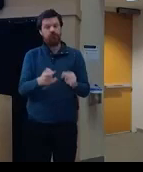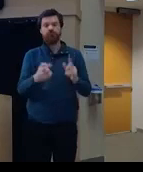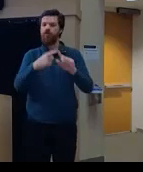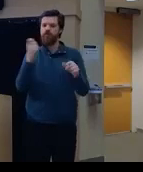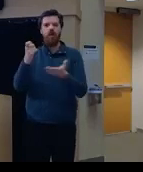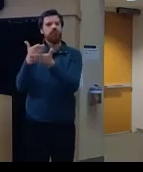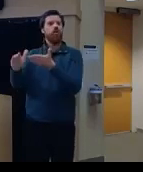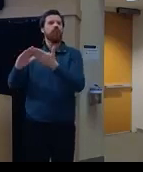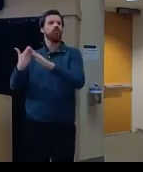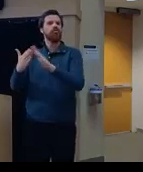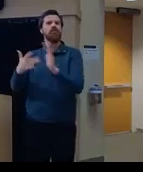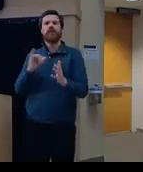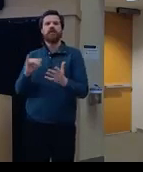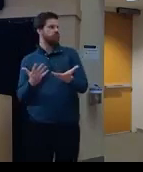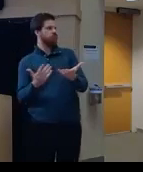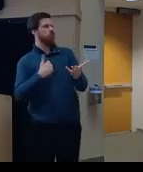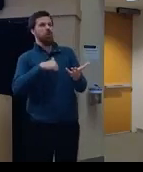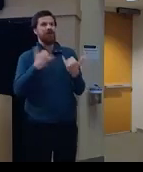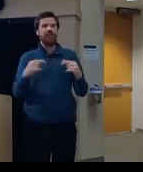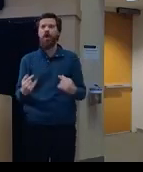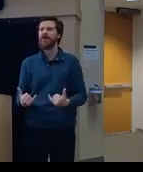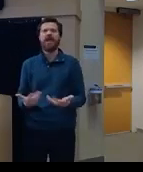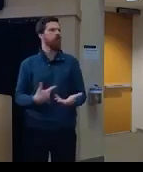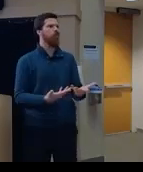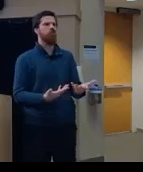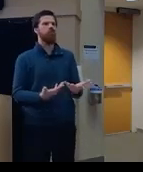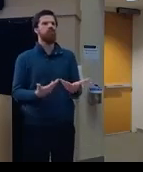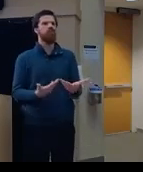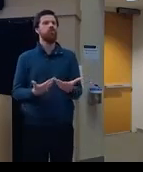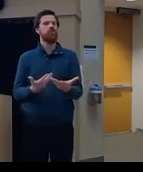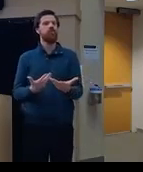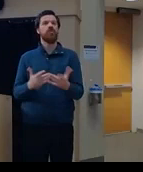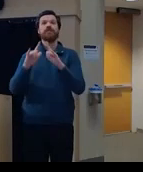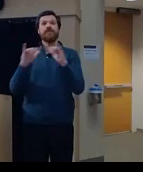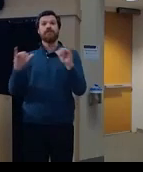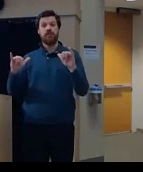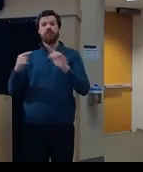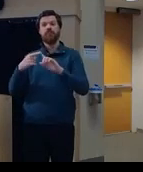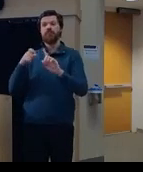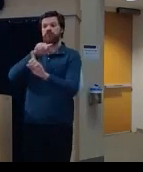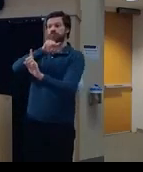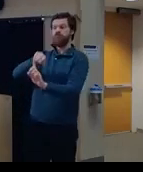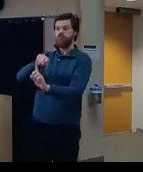well we're still being harmed right now and also from the standpoint of of um individuals